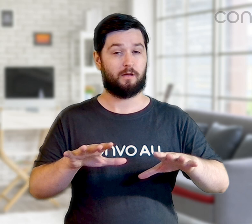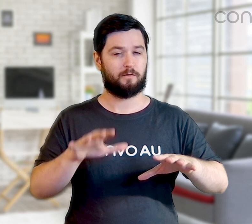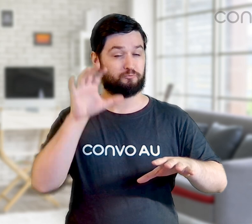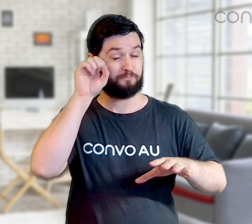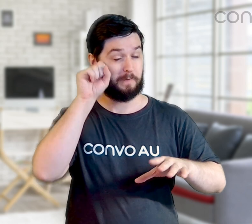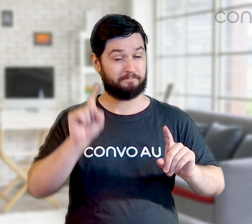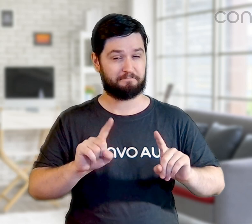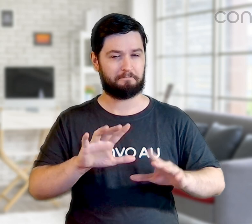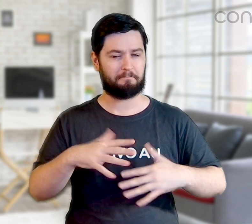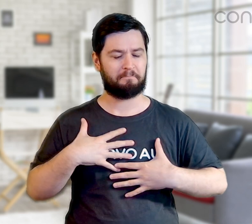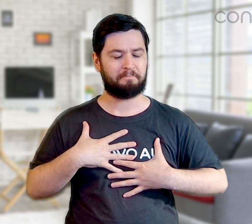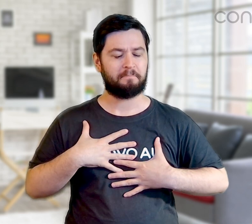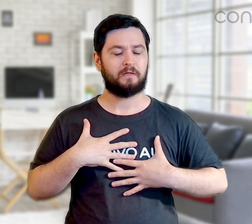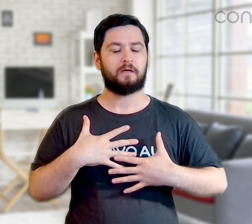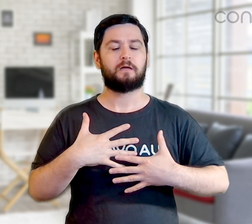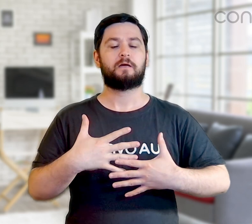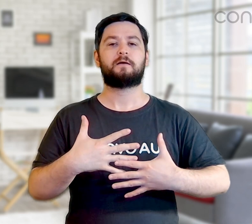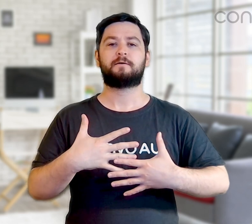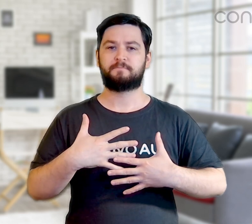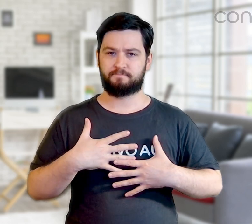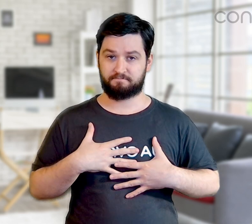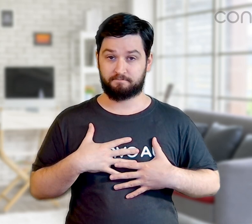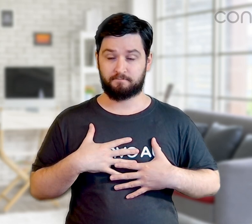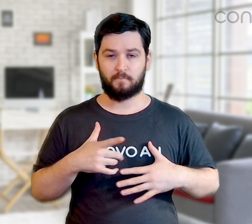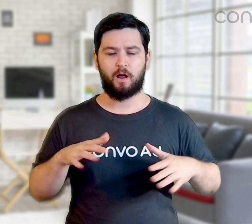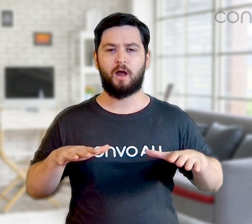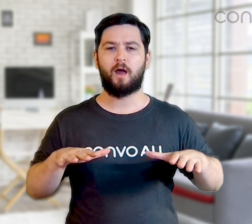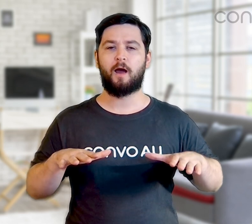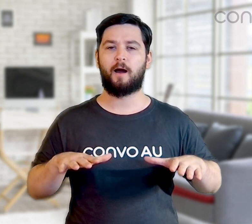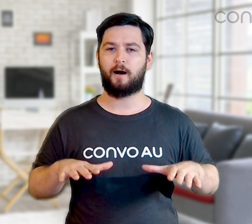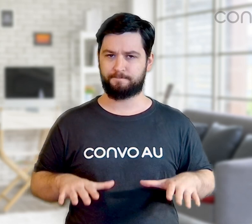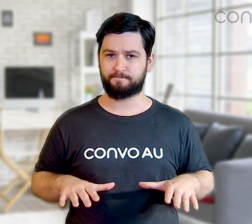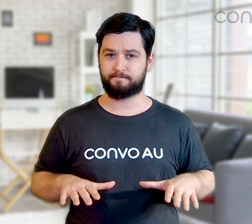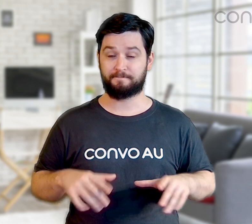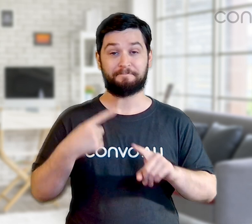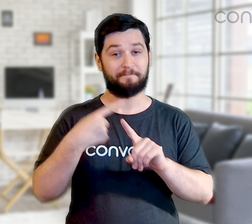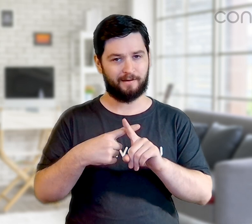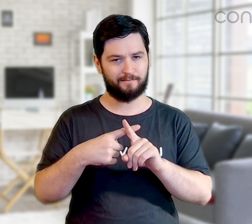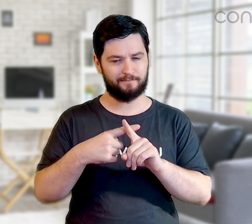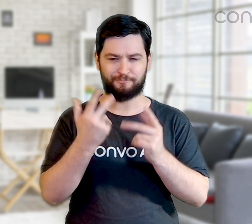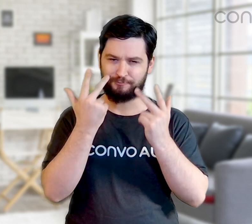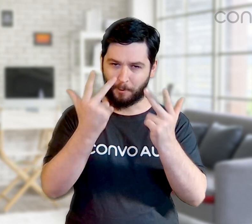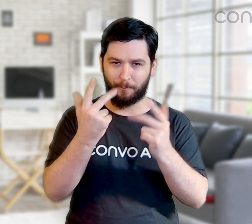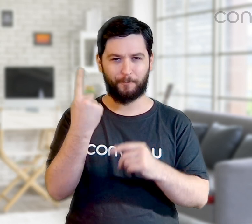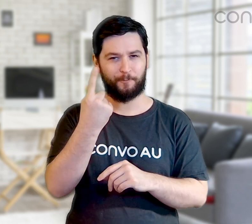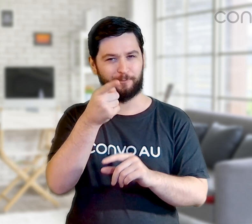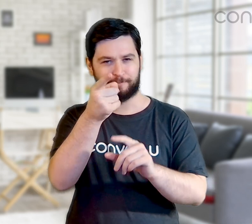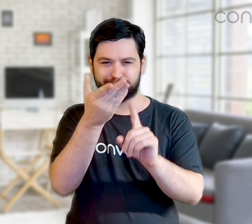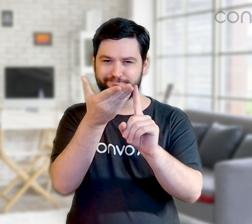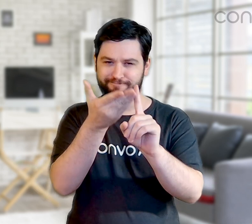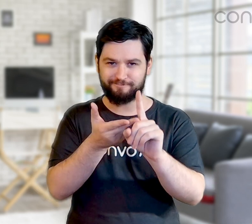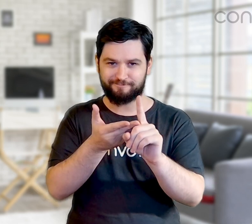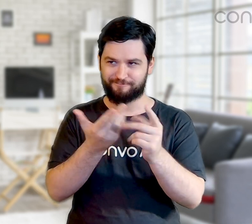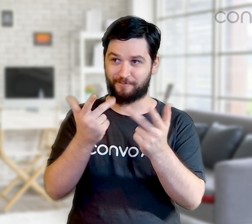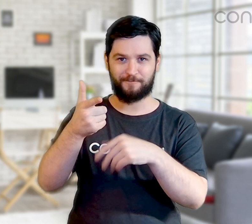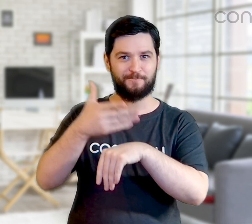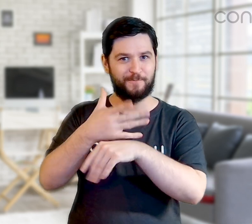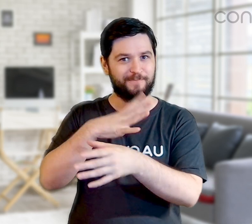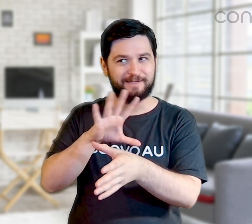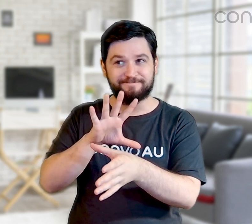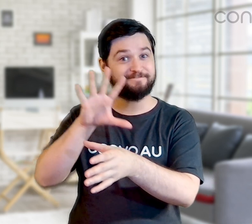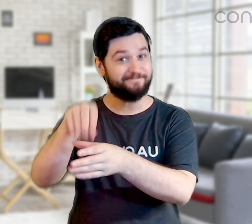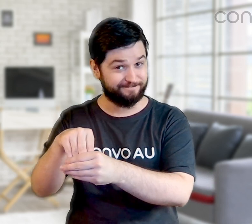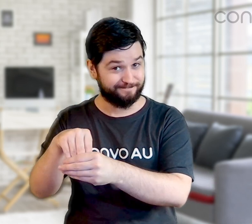Remember, take a deep breath, calm down and just be yourself.